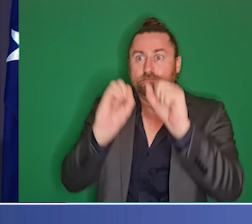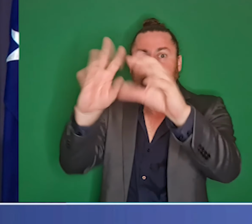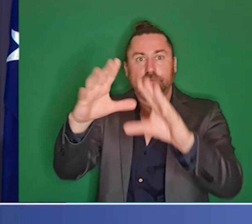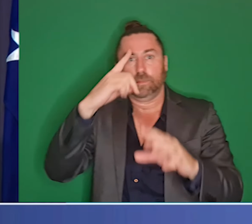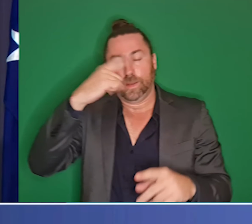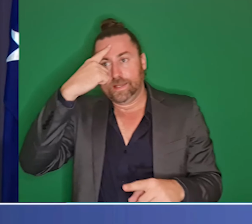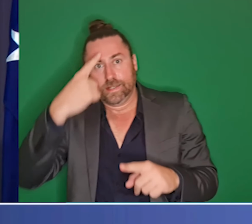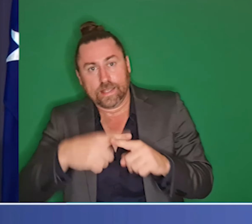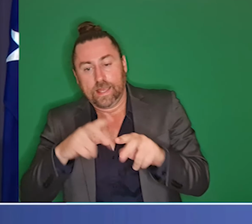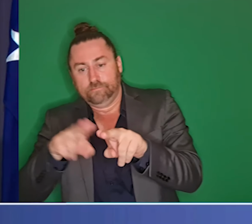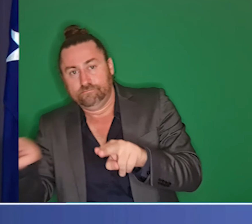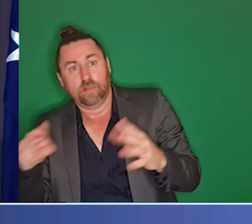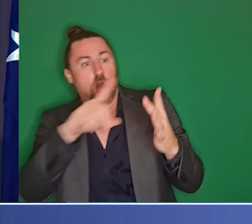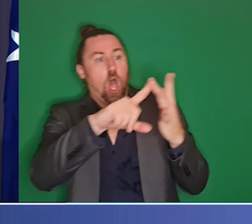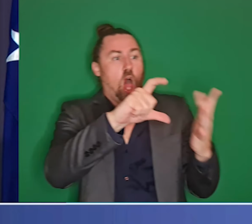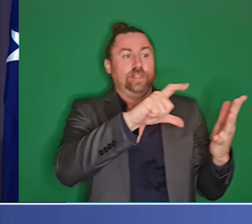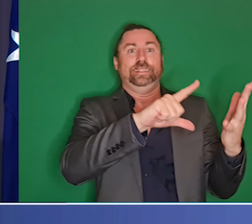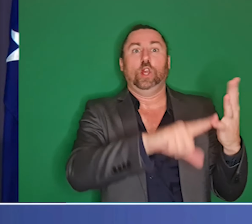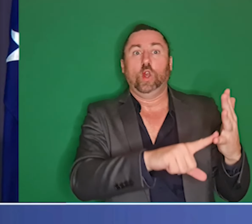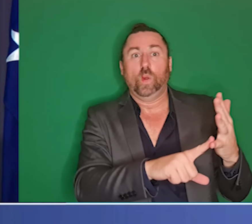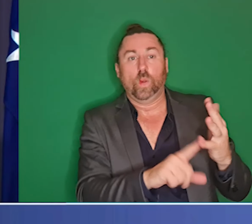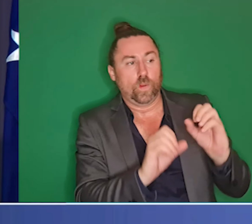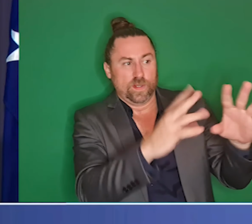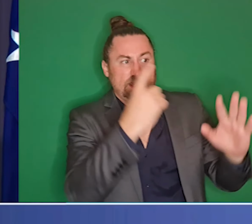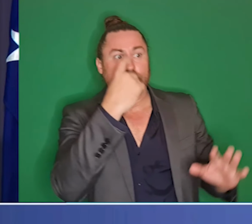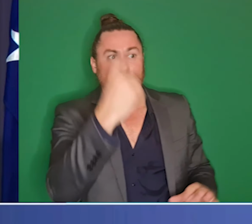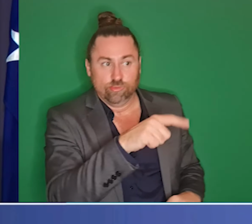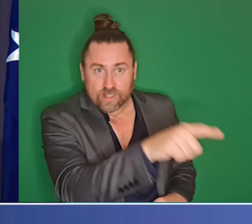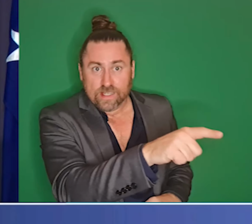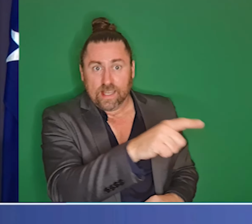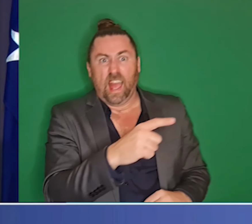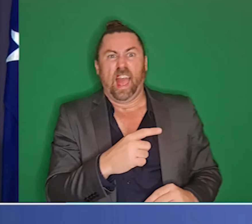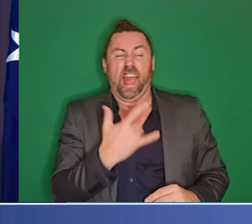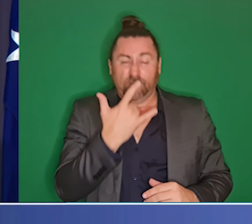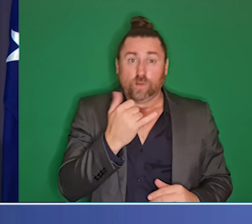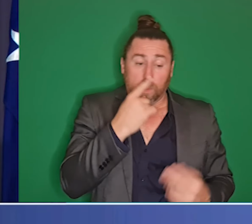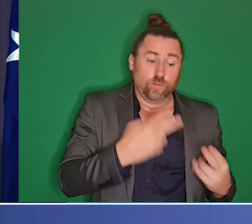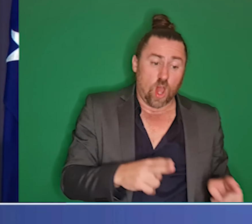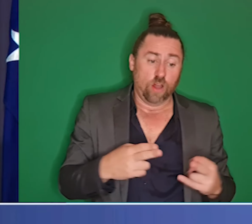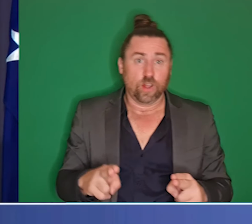and unfortunately, deaths do lag a little bit behind cases. Now, in terms of the caseload in Australia,